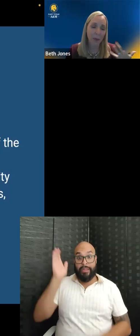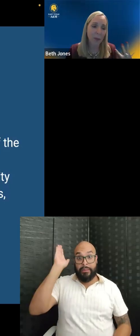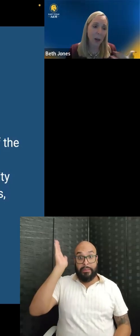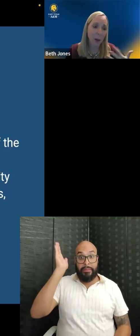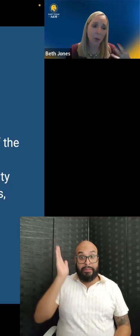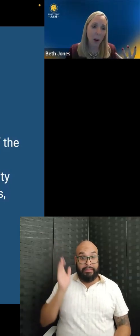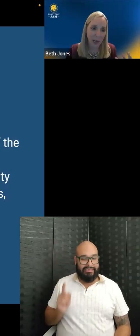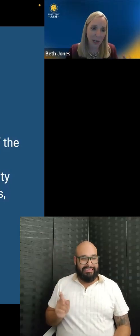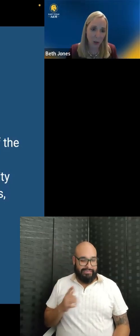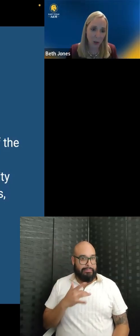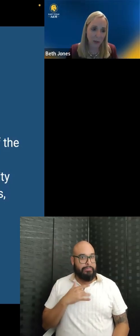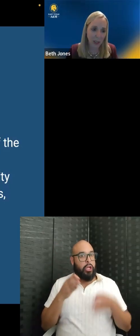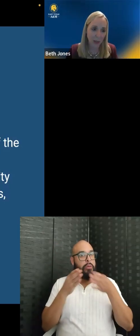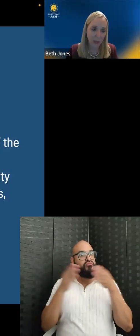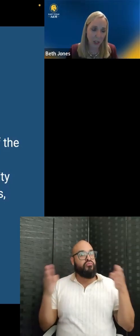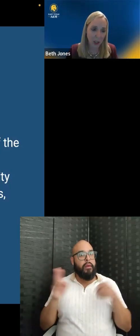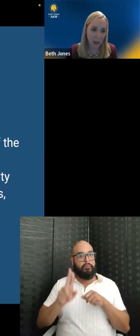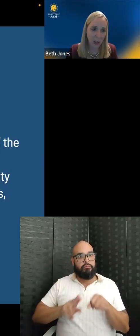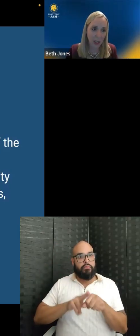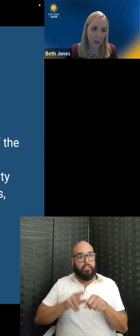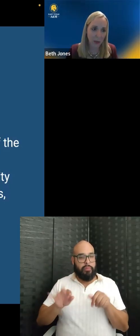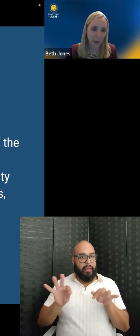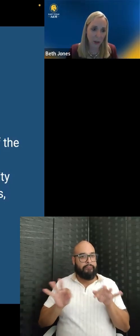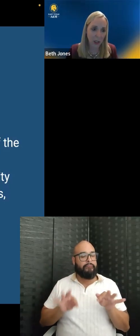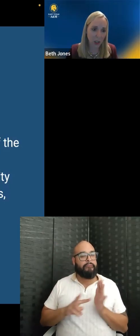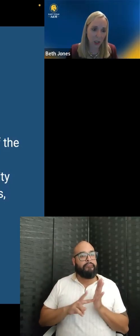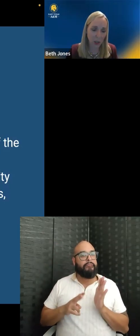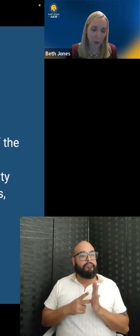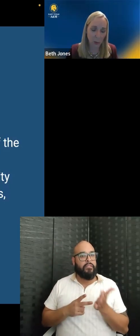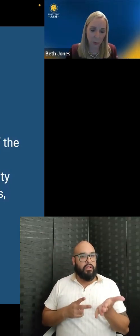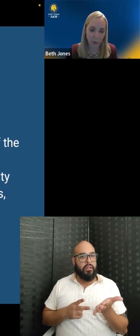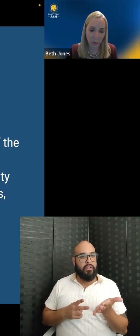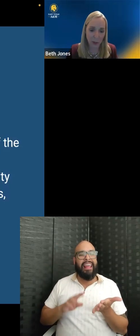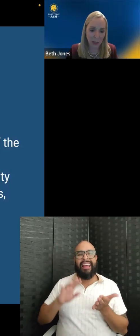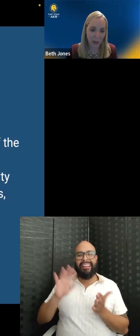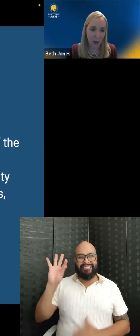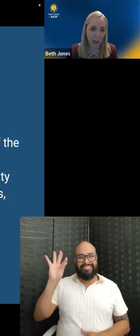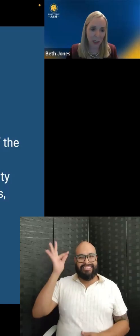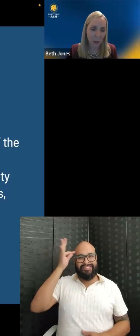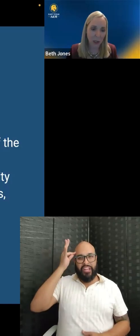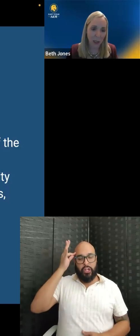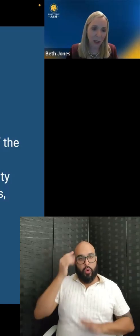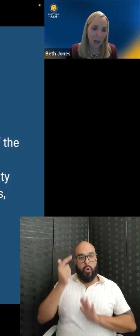the very broad nature of this definition that's in federal legislation for specific learning disability.